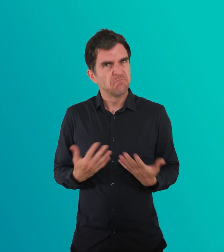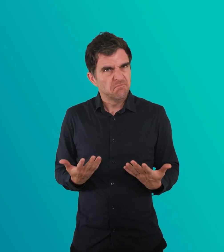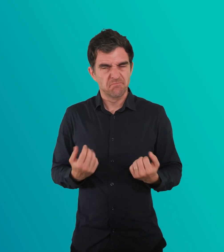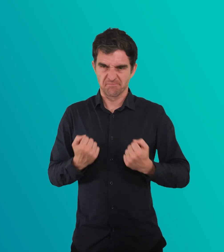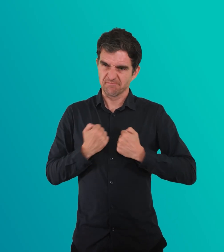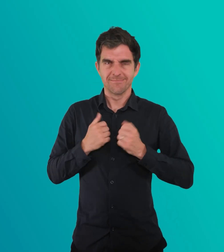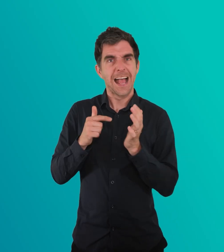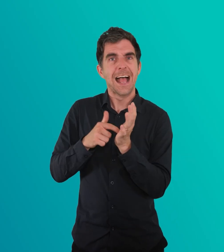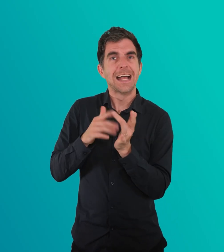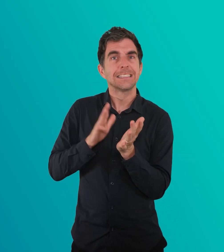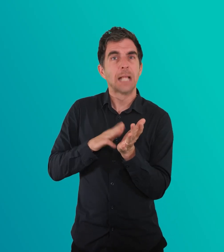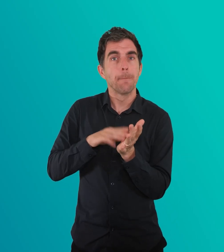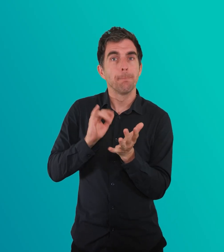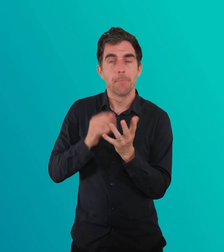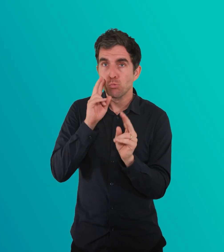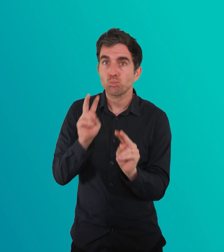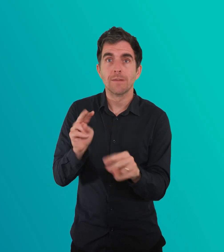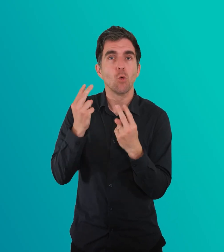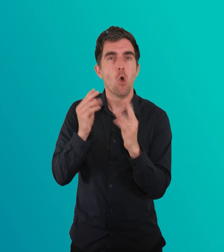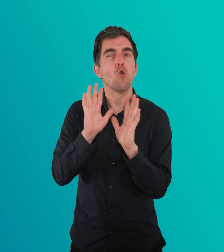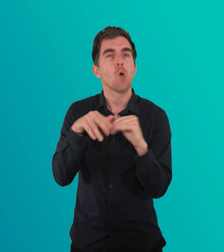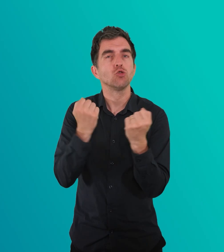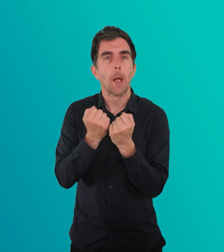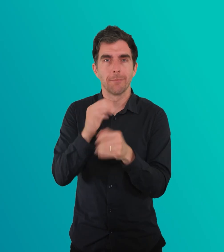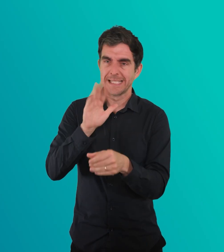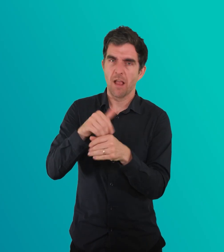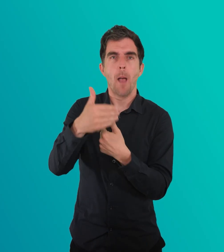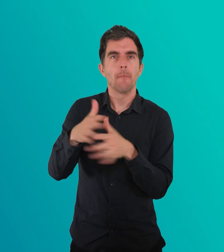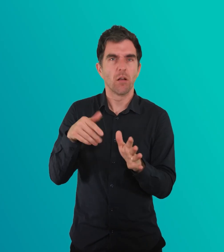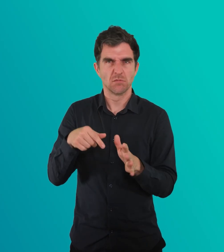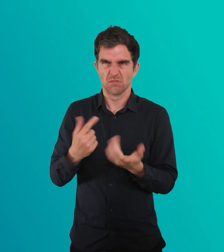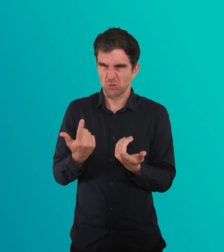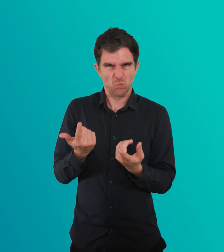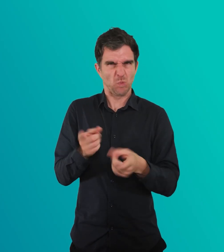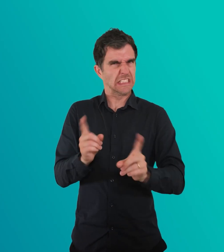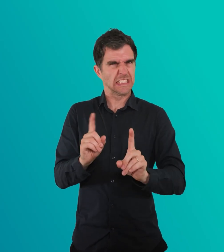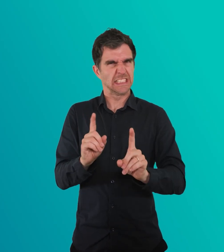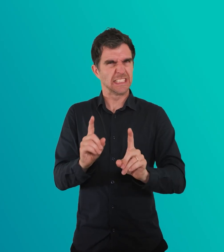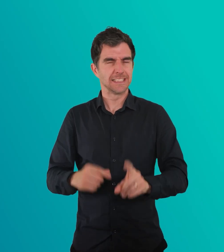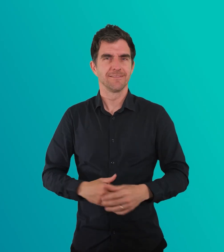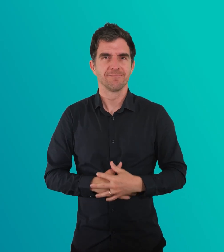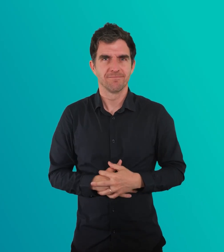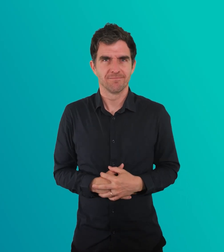What is the Timms Review Workshop in a Box?